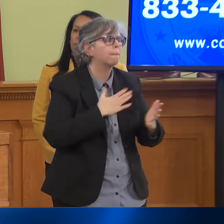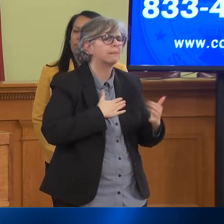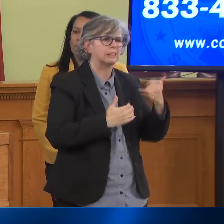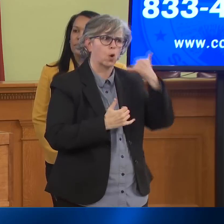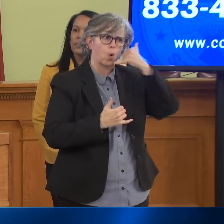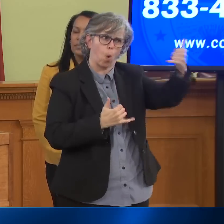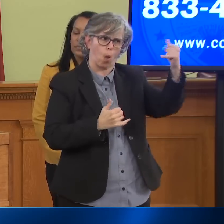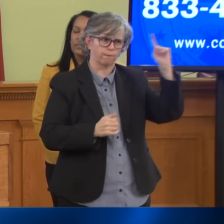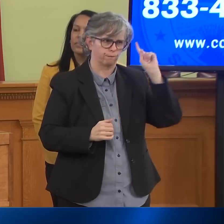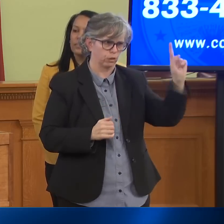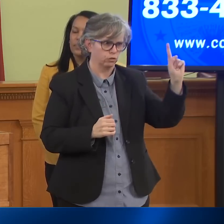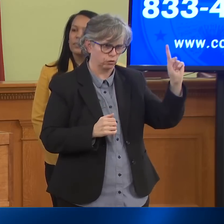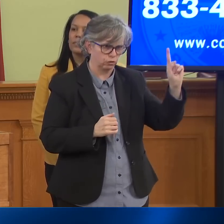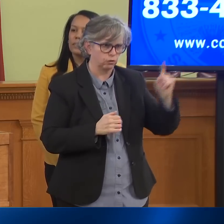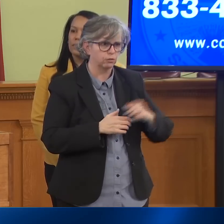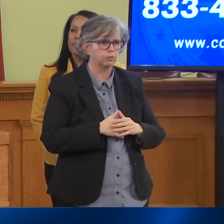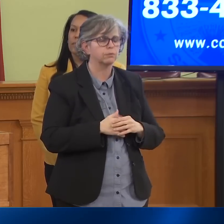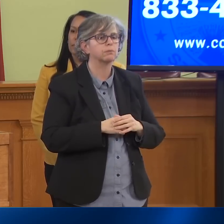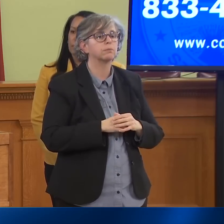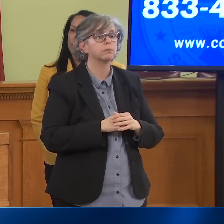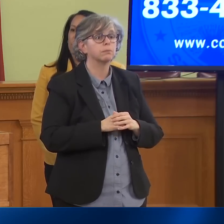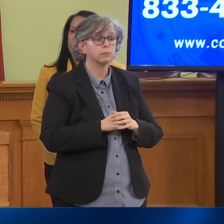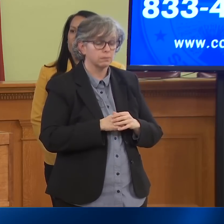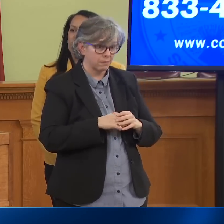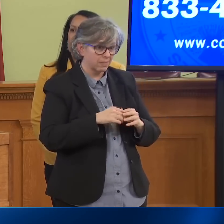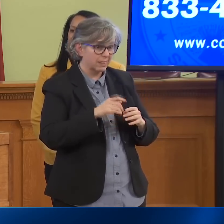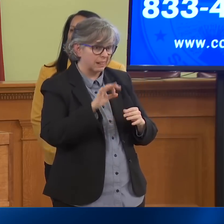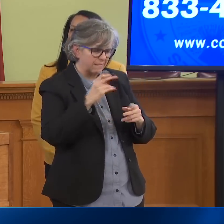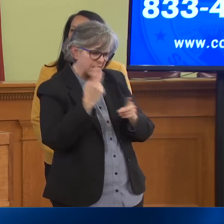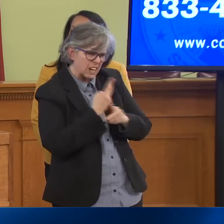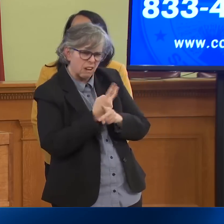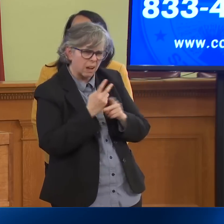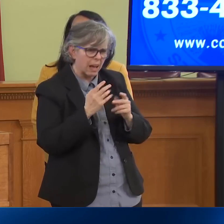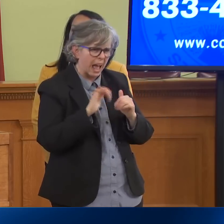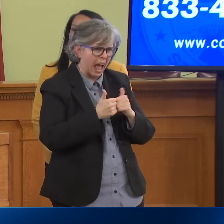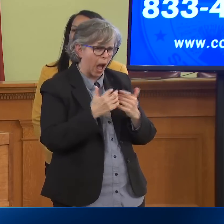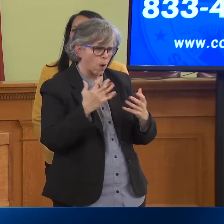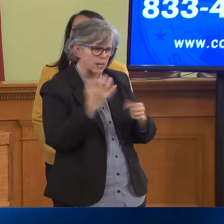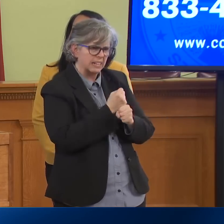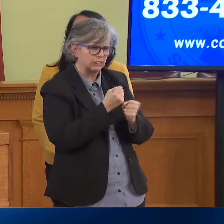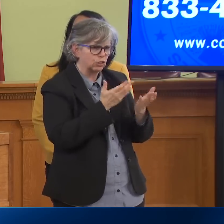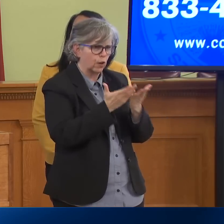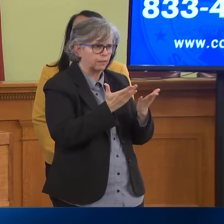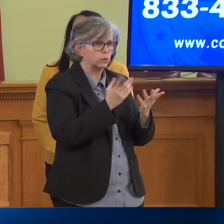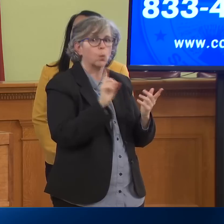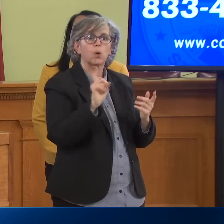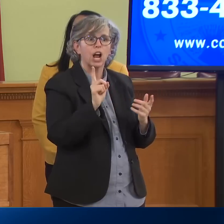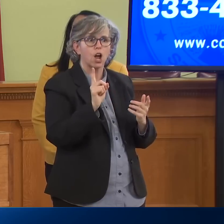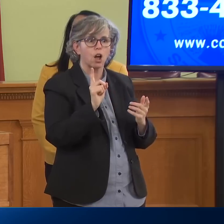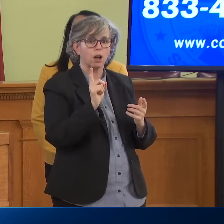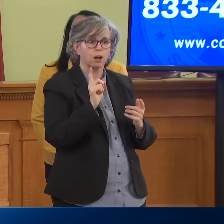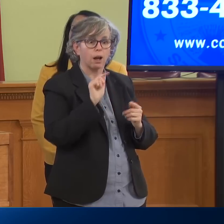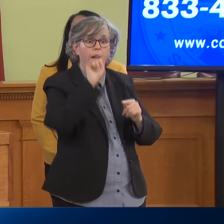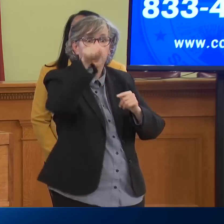HER TEAM ARE COMMUNICATING, THAT YOU SHOULD BE WORKING WITH THEIR HEALTHCARE PROVIDER, LOCAL HEALTH DEPARTMENT AND ENSURING WHETHER OR NOT IT IS SAFE TO GO TO TREATMENT. COLLIER TREATMENT PROVIDER